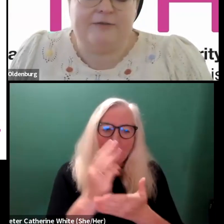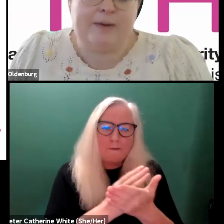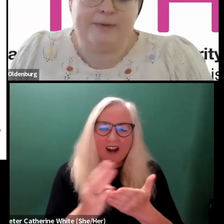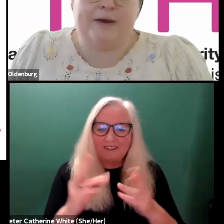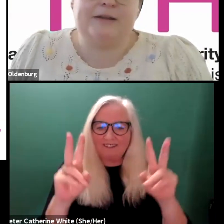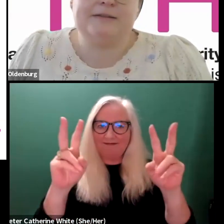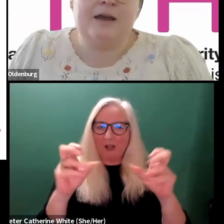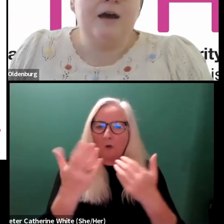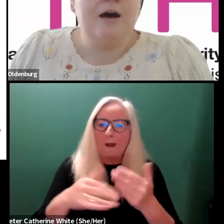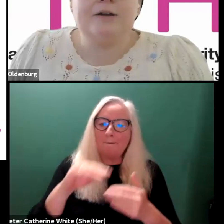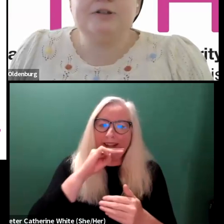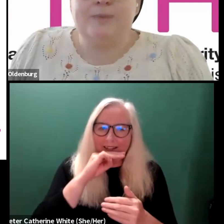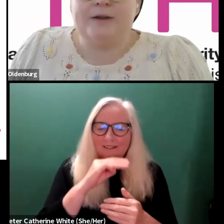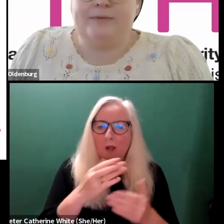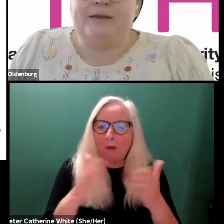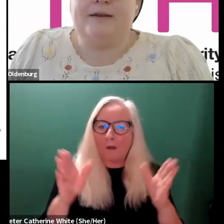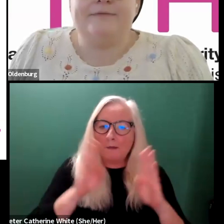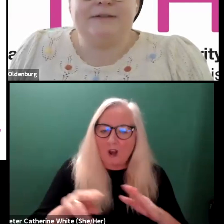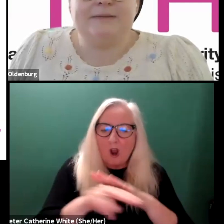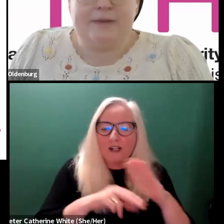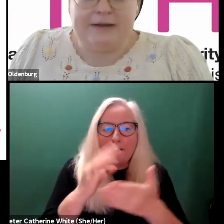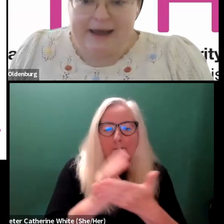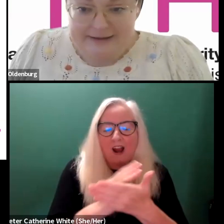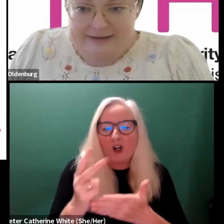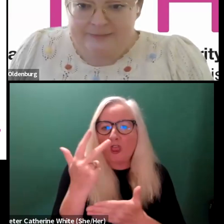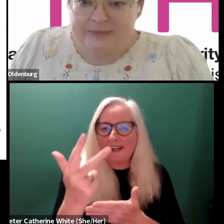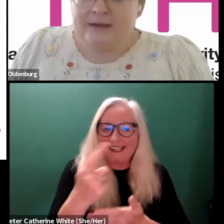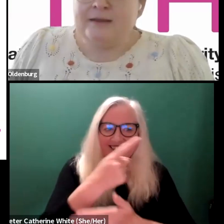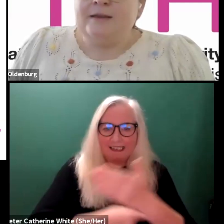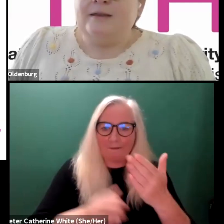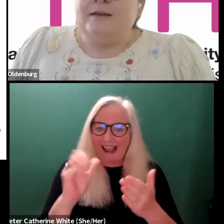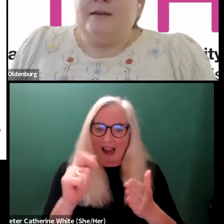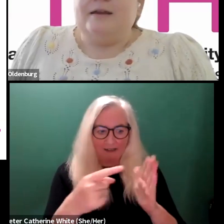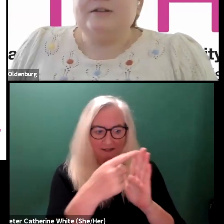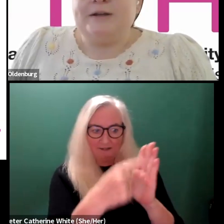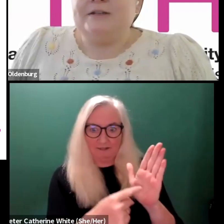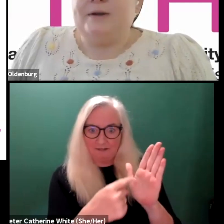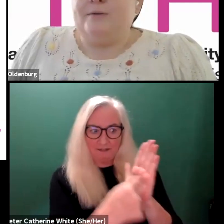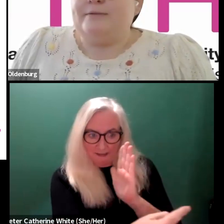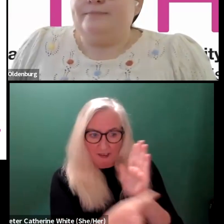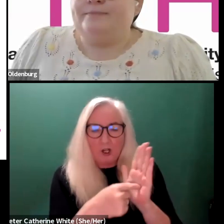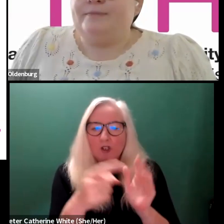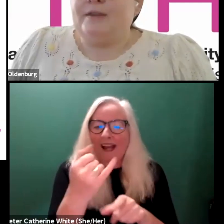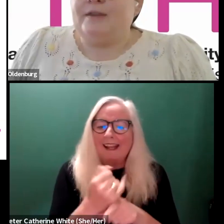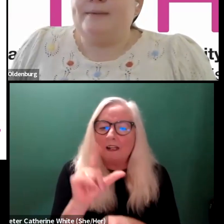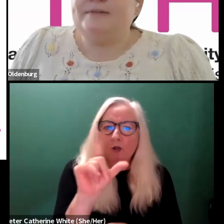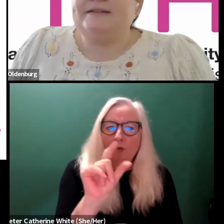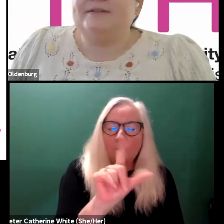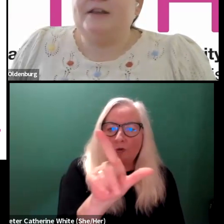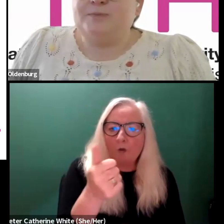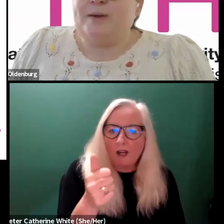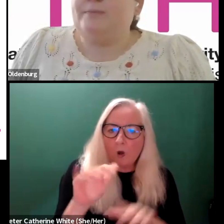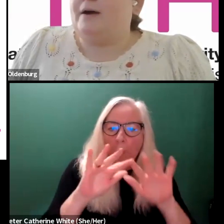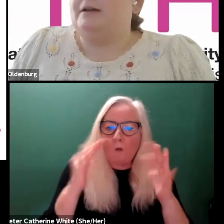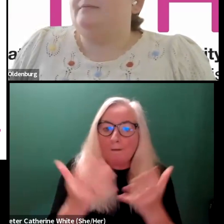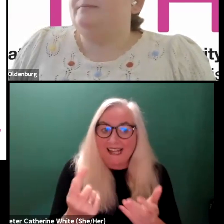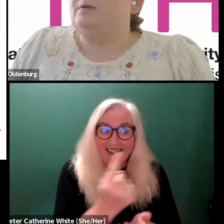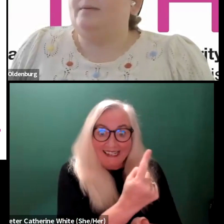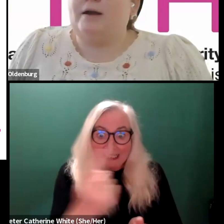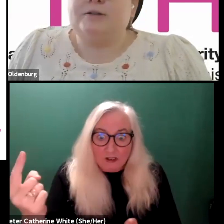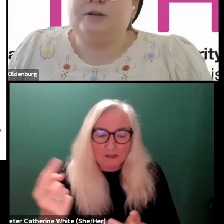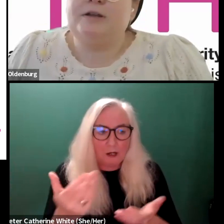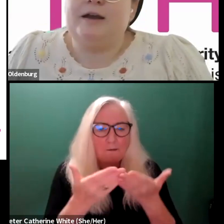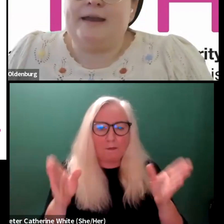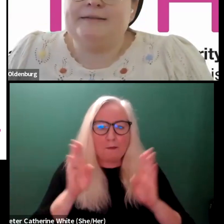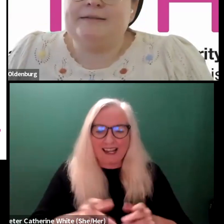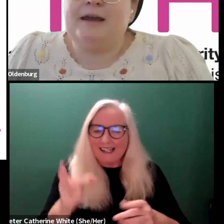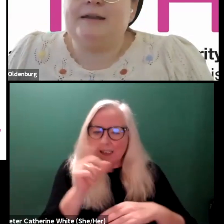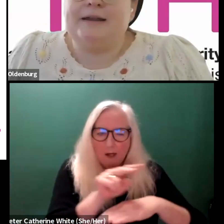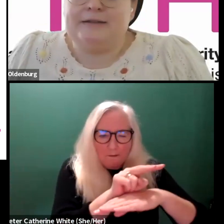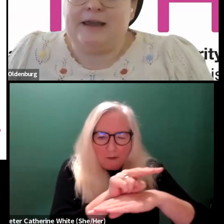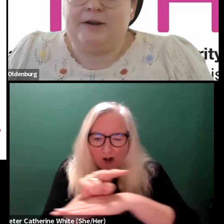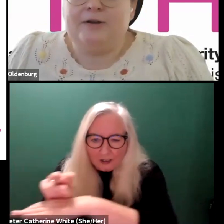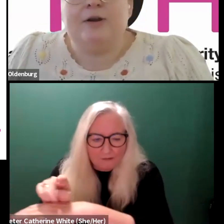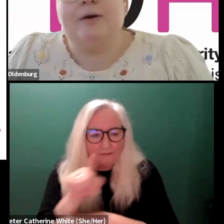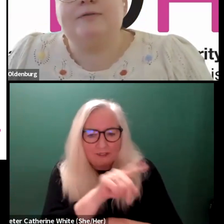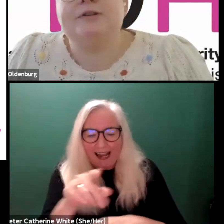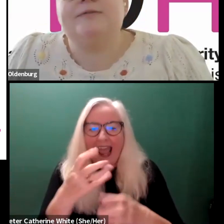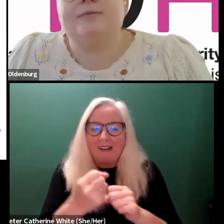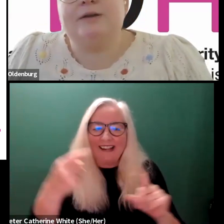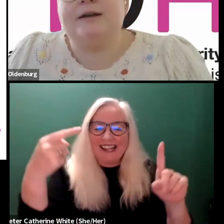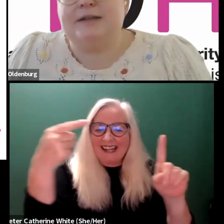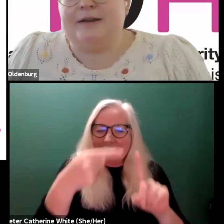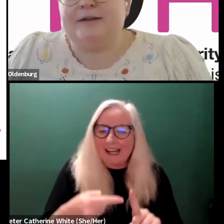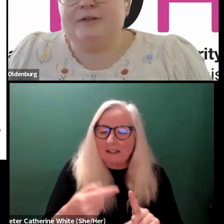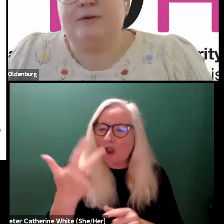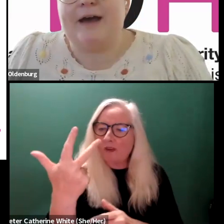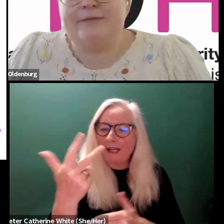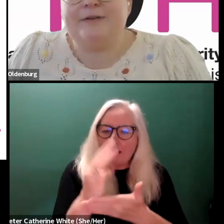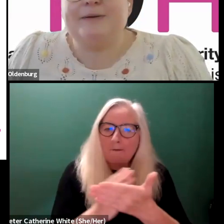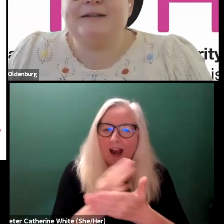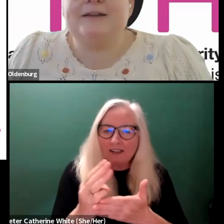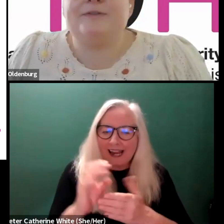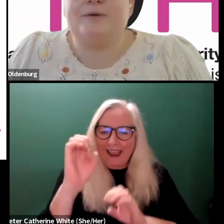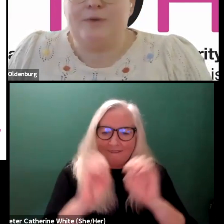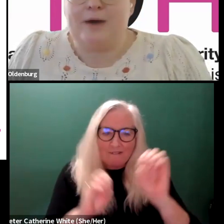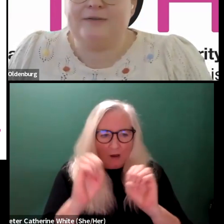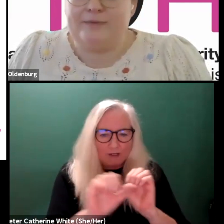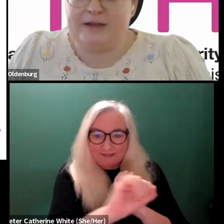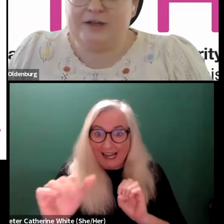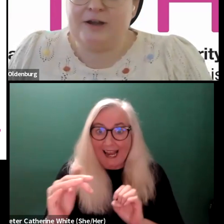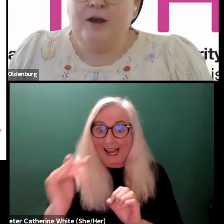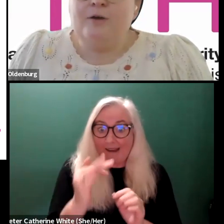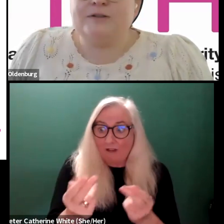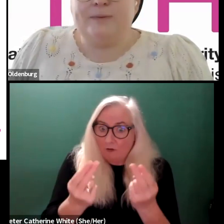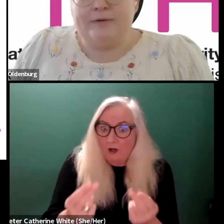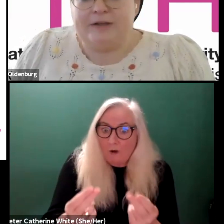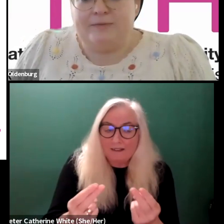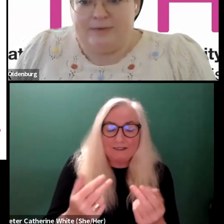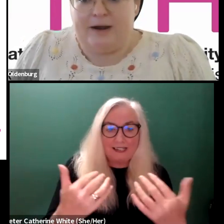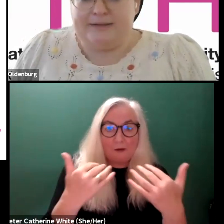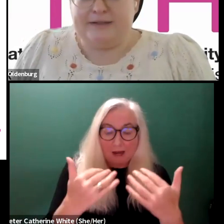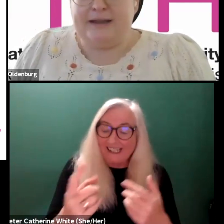Under Part 3 of the Disability Act. In 2021. The websites of each public body were monitored against an indicator composed of 3 criteria to a validate if the required information was promoted with regards to the access officer.